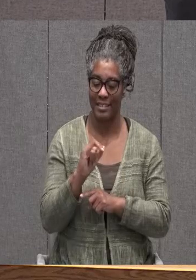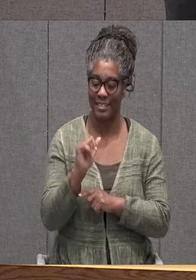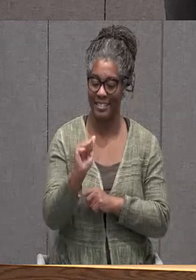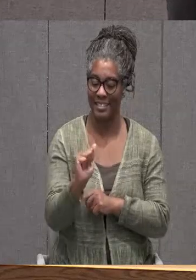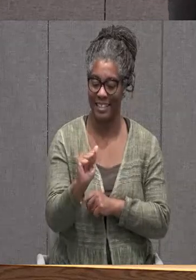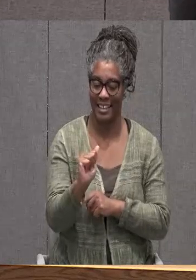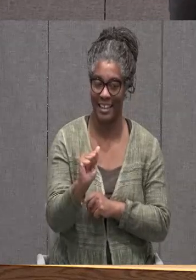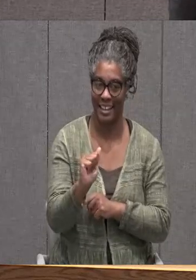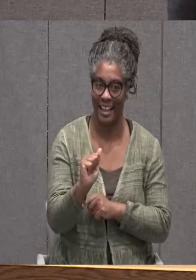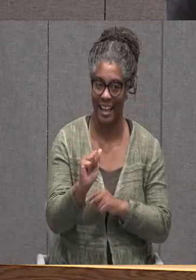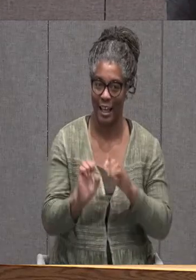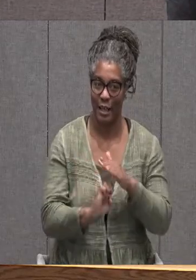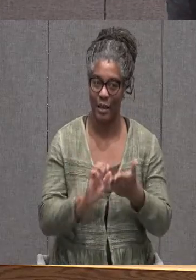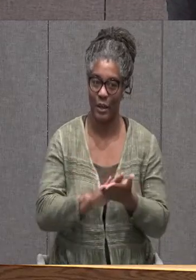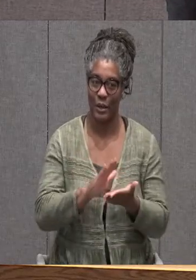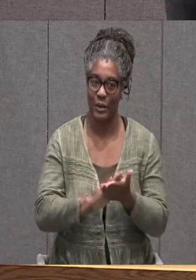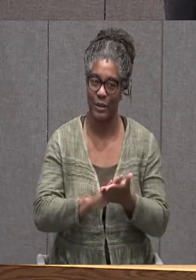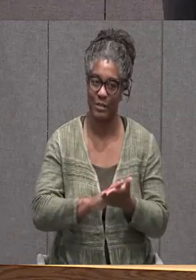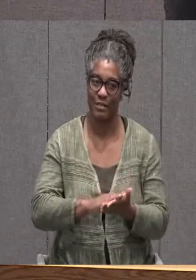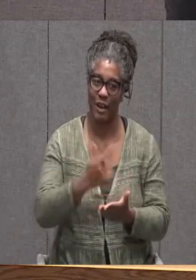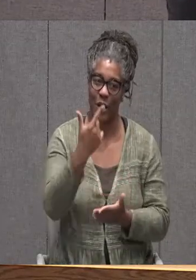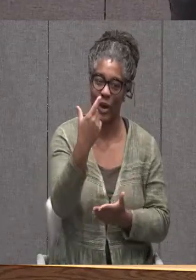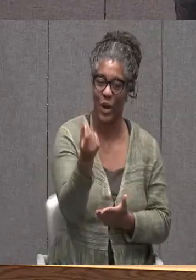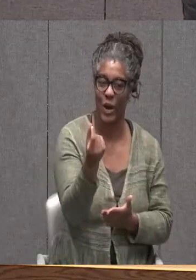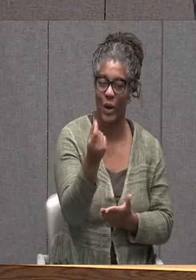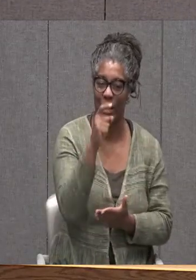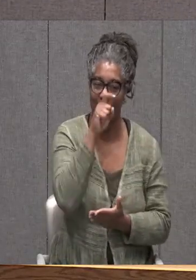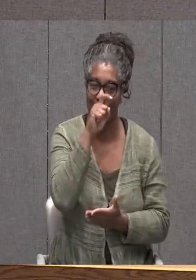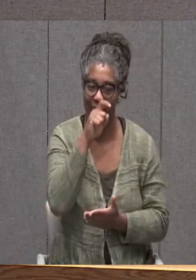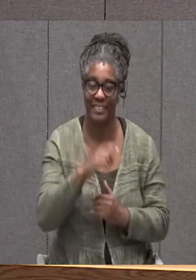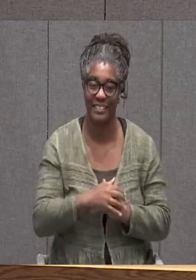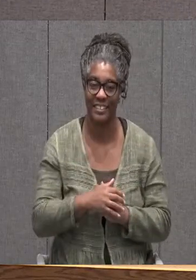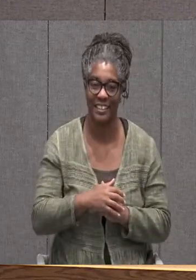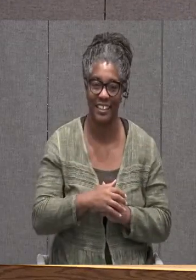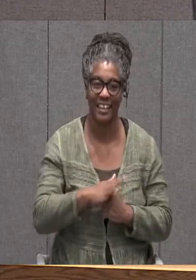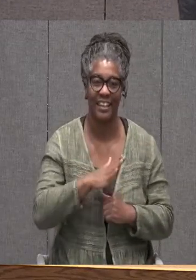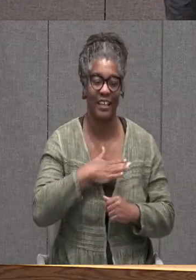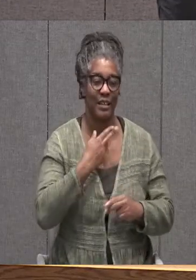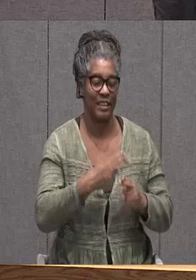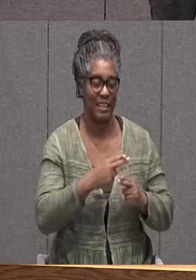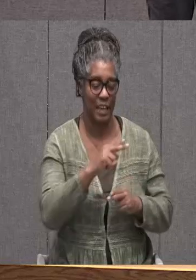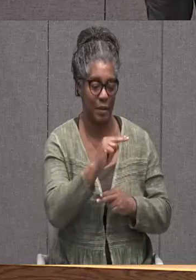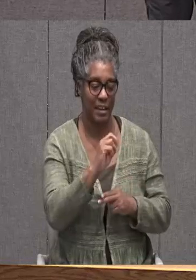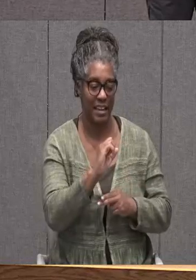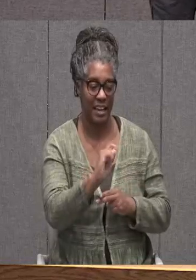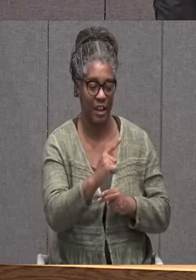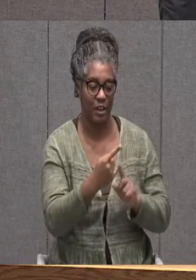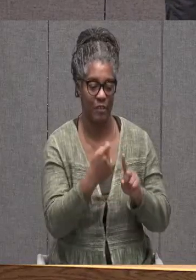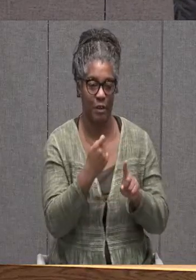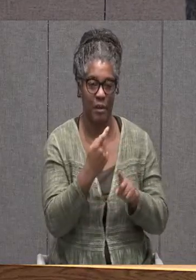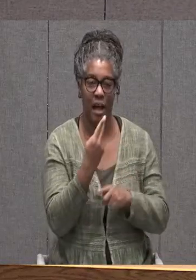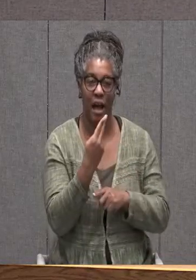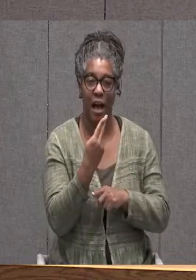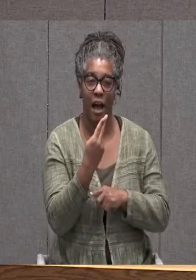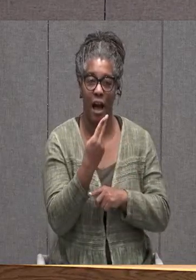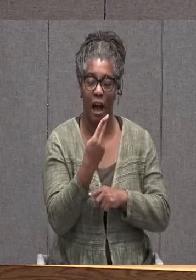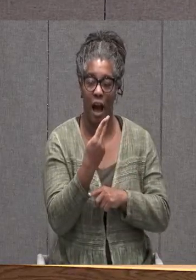I am from, I am Mrs Neal from Highland High School, go Hornets, and we'll be excited to have those Zia Eagles